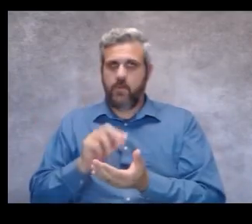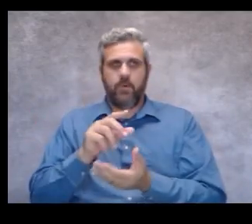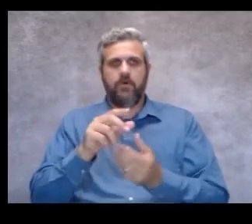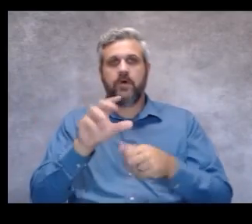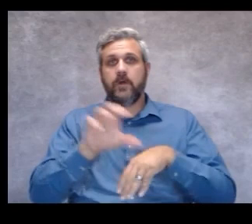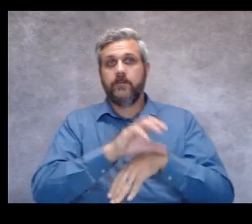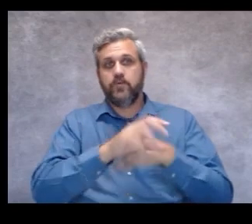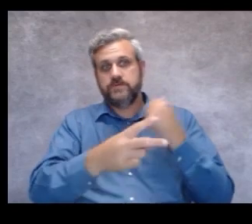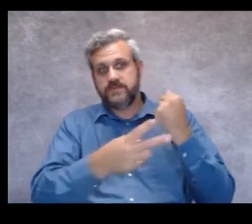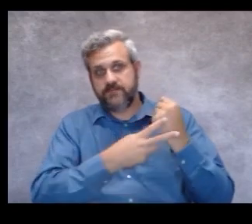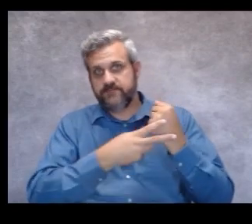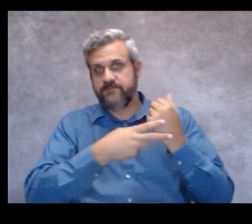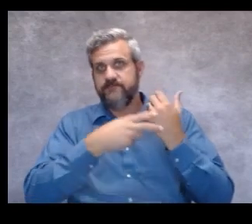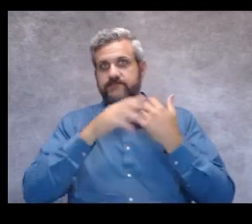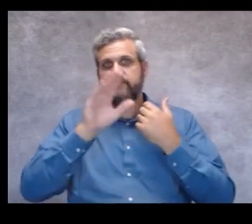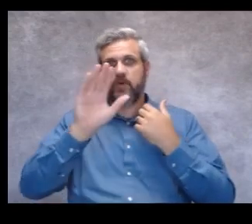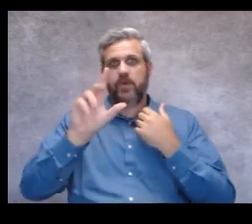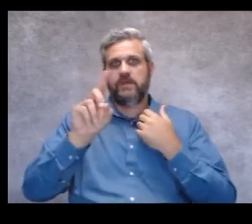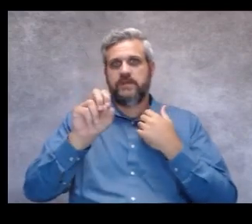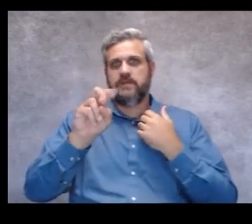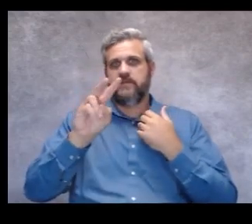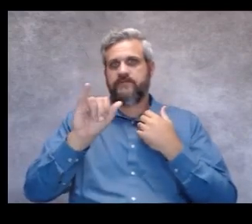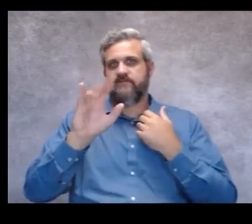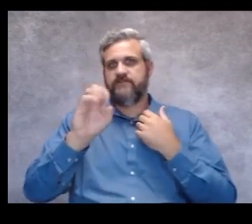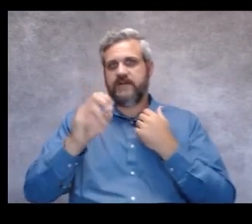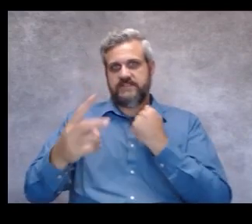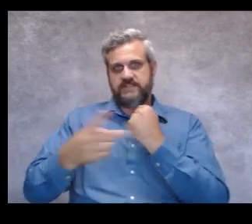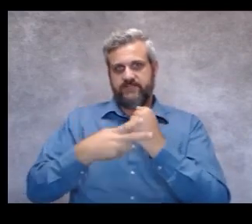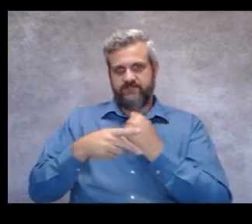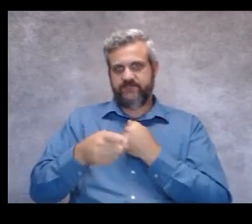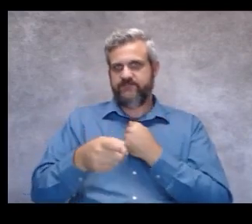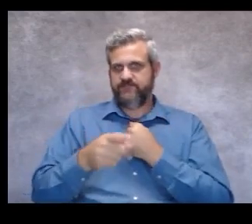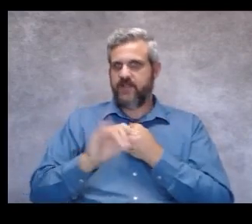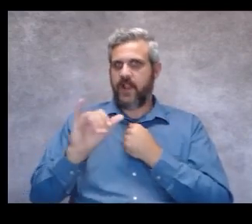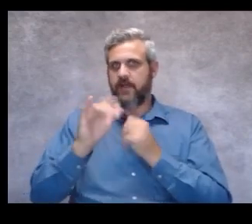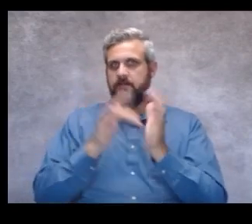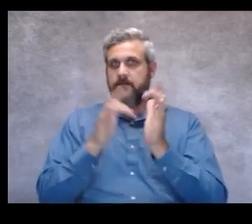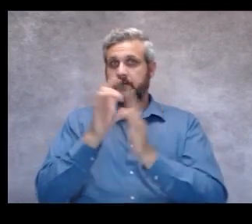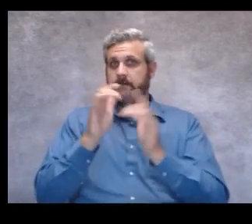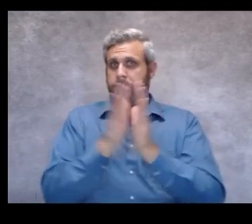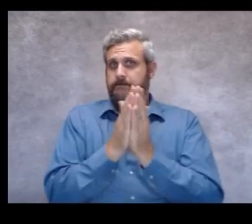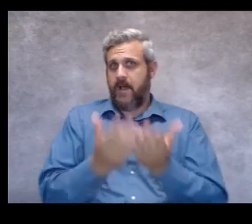computer or your device. This is kind of uh this is uh kind of like the Bible for